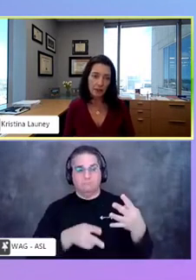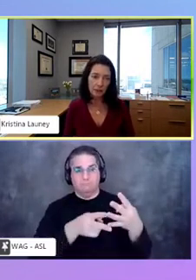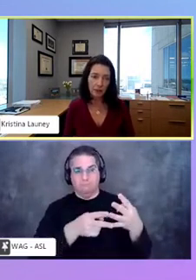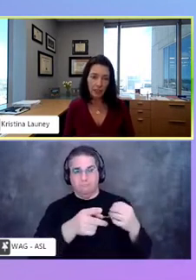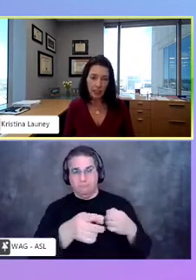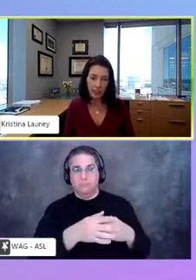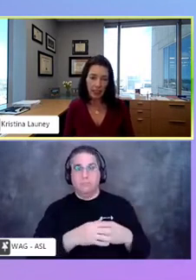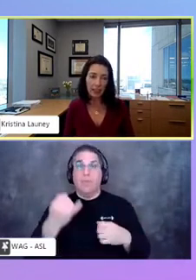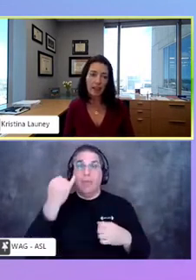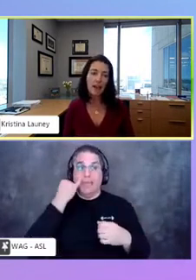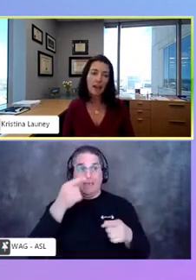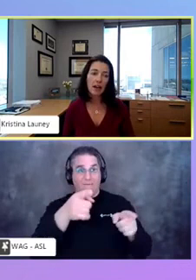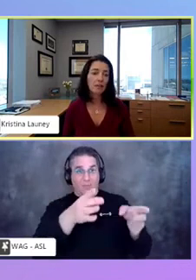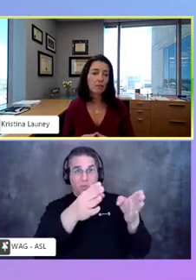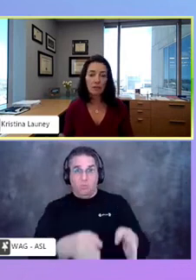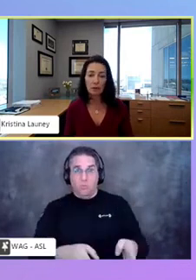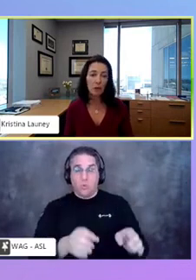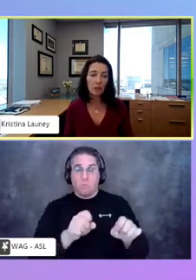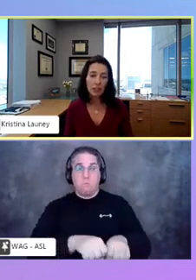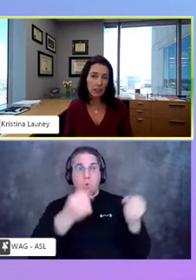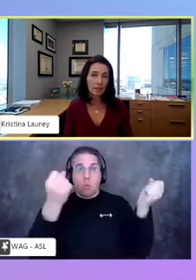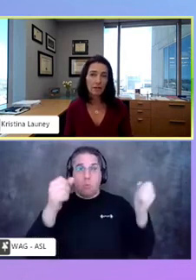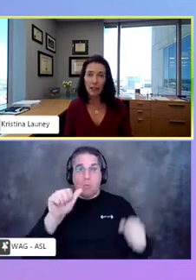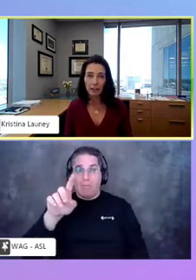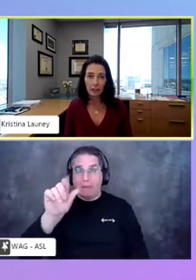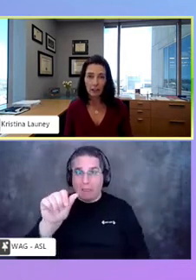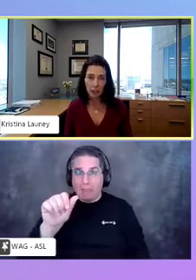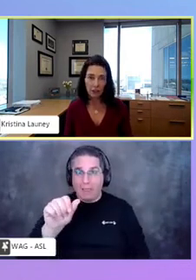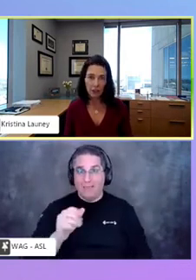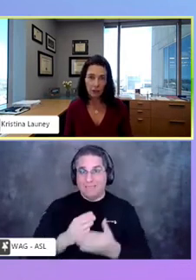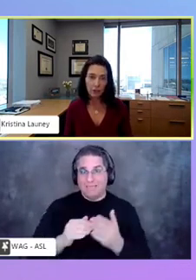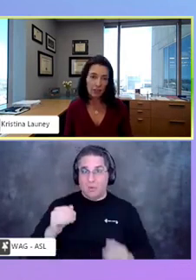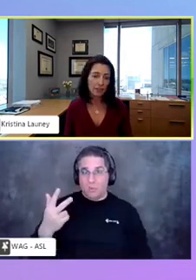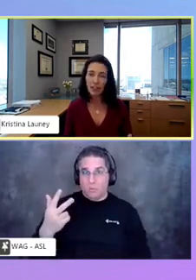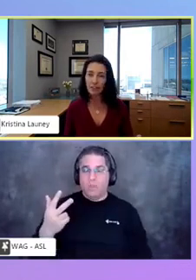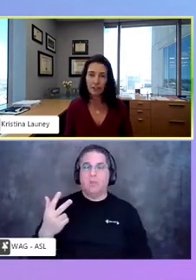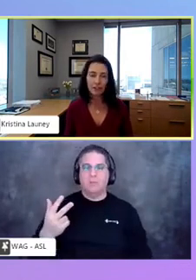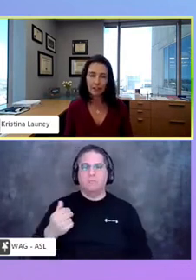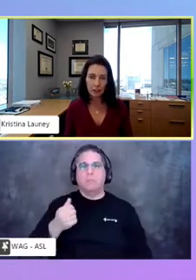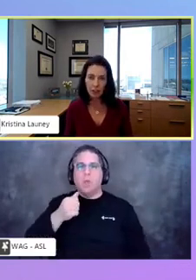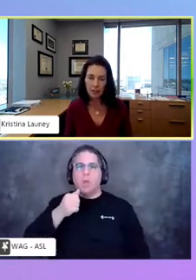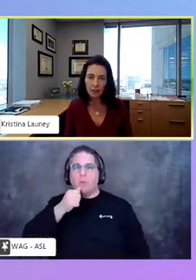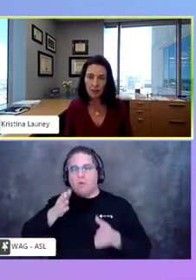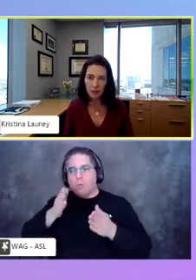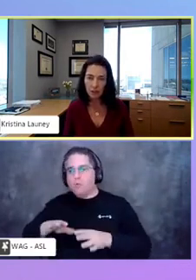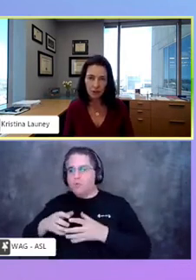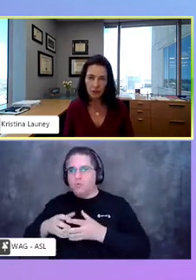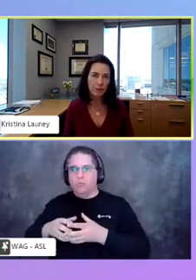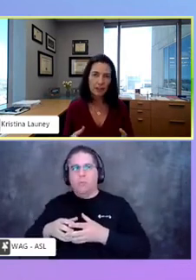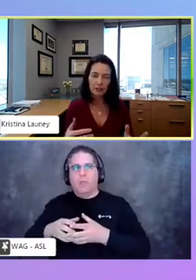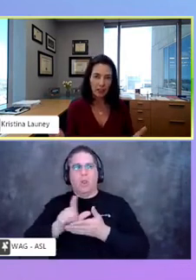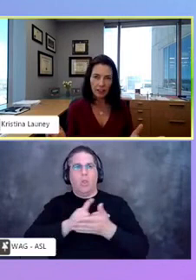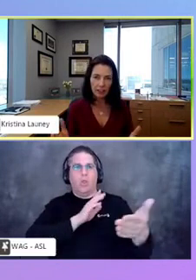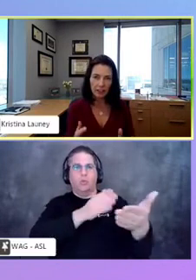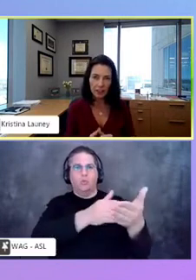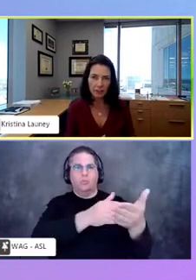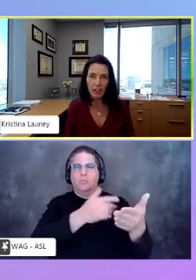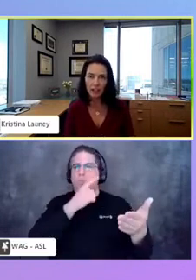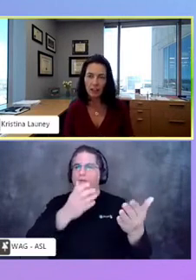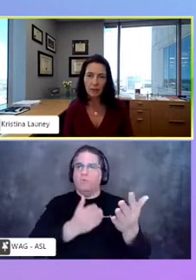basis for all of and action the lawsuits that we see here. What are remedies? Every defendant is found to have